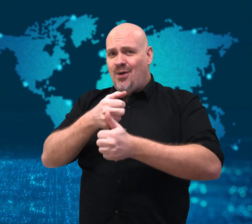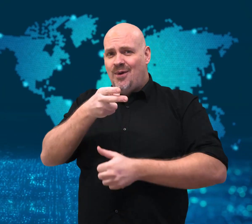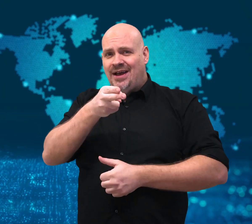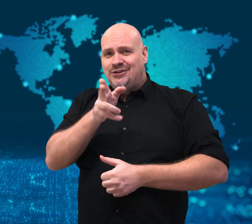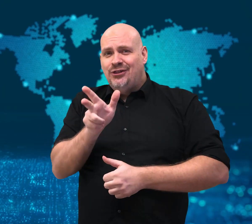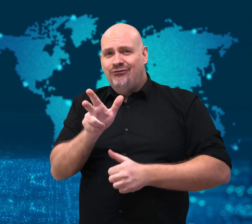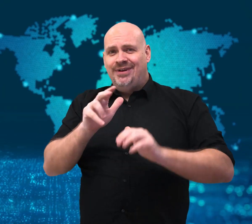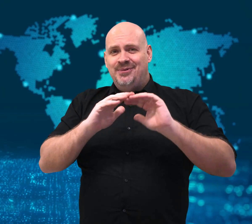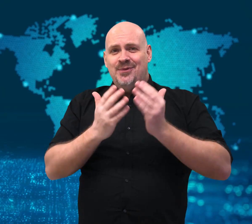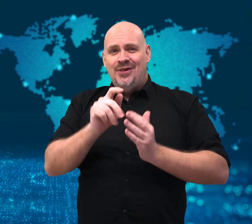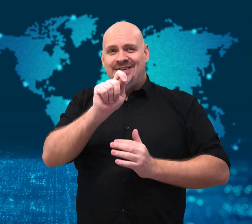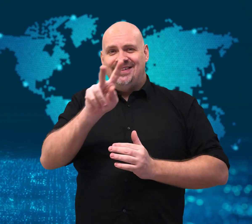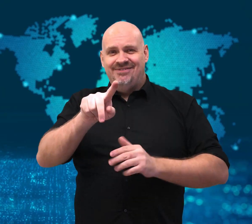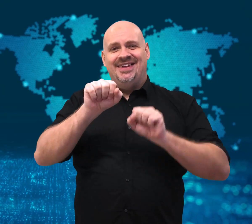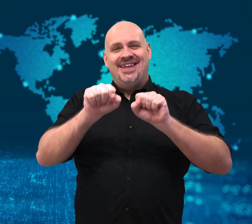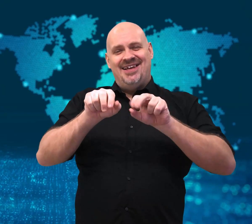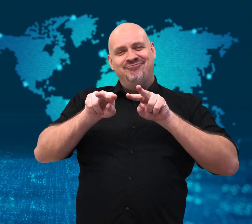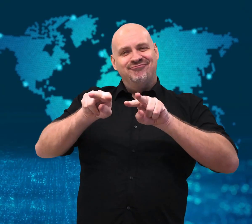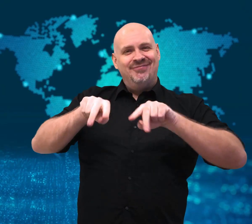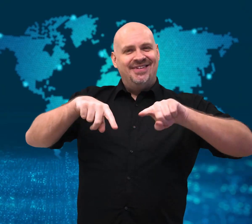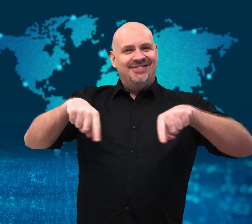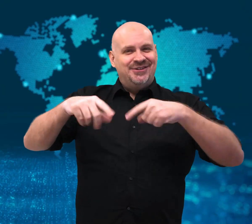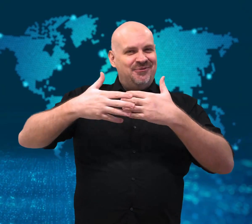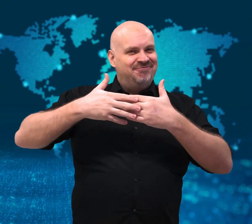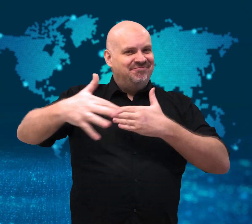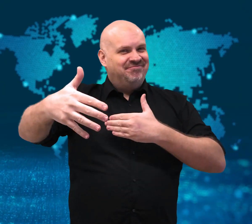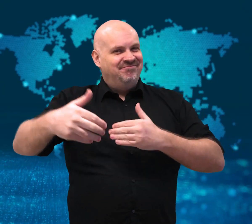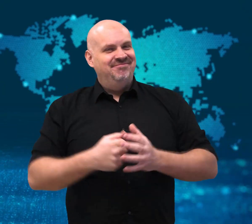and follow H3 World TV to get new video updates!